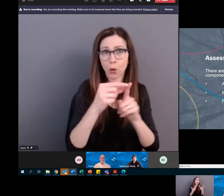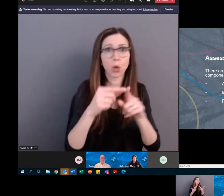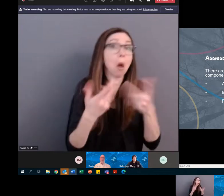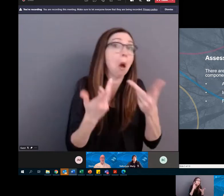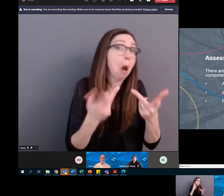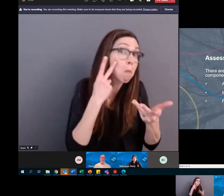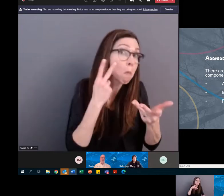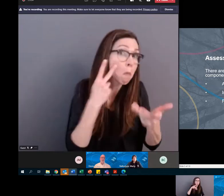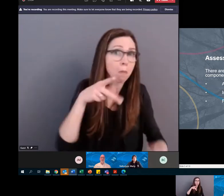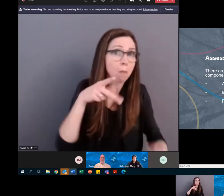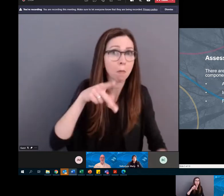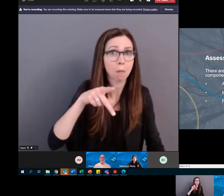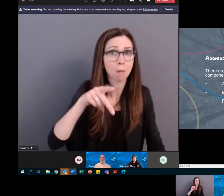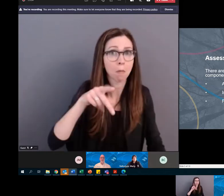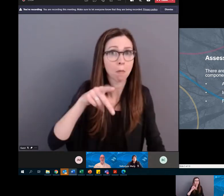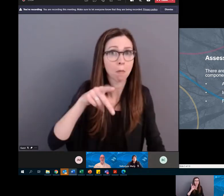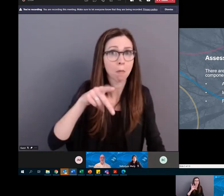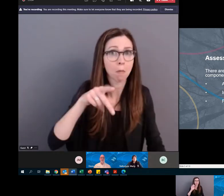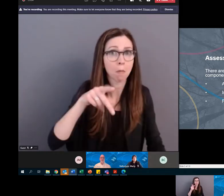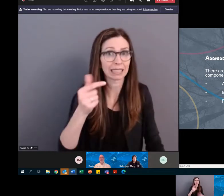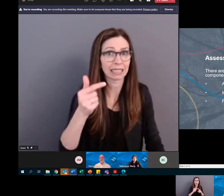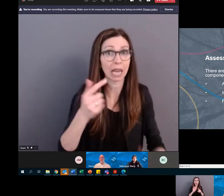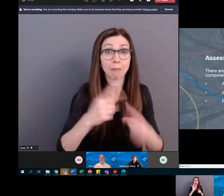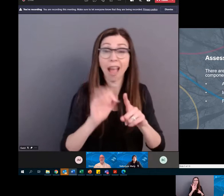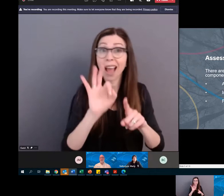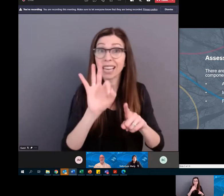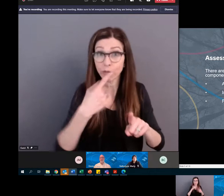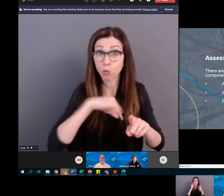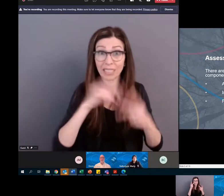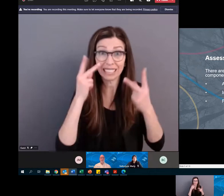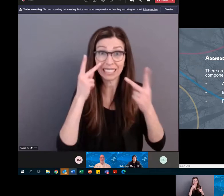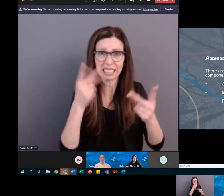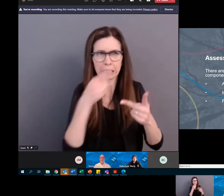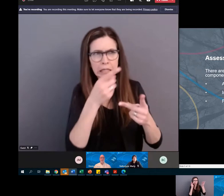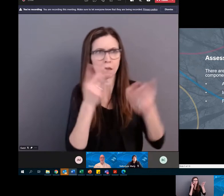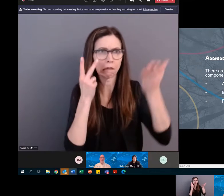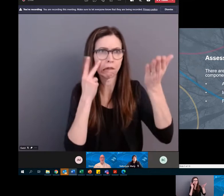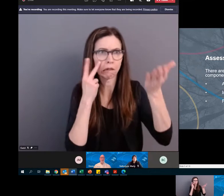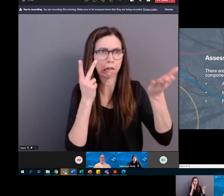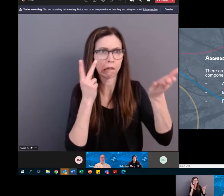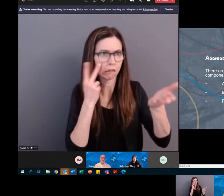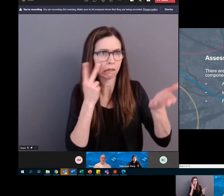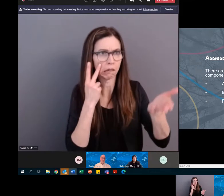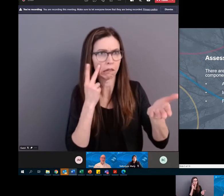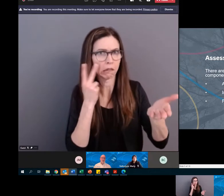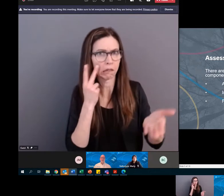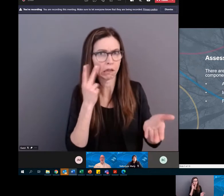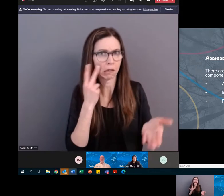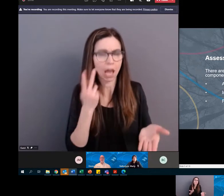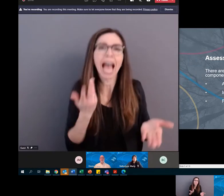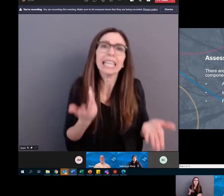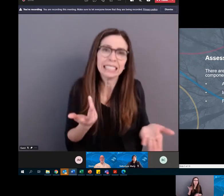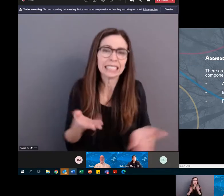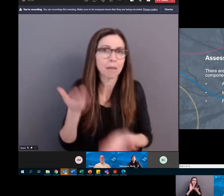of pending revenues in your budget could negatively affect your feasibility score.